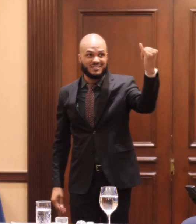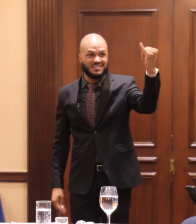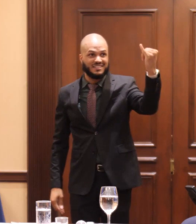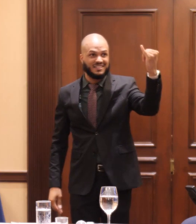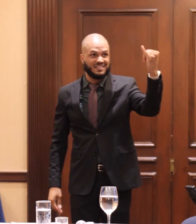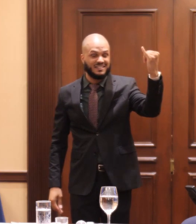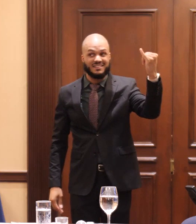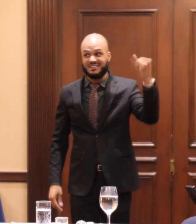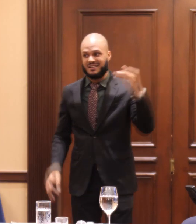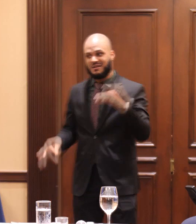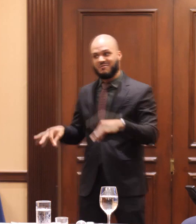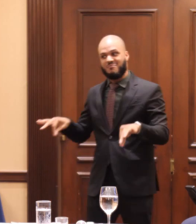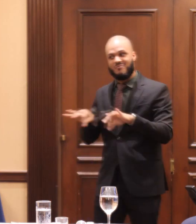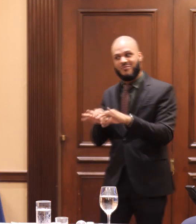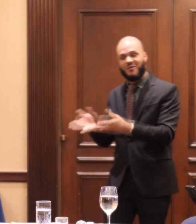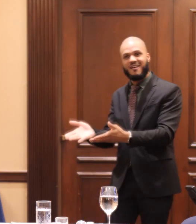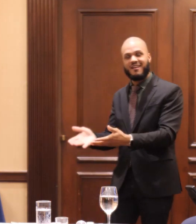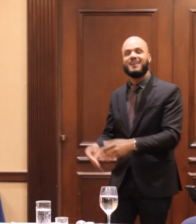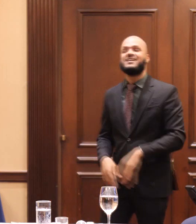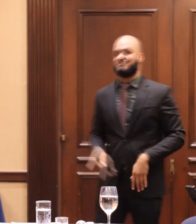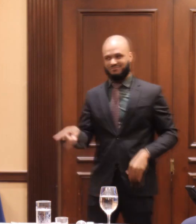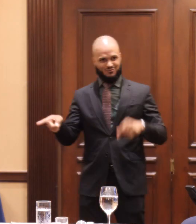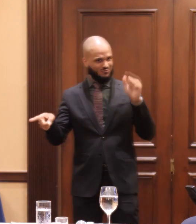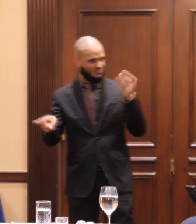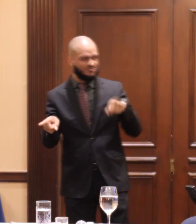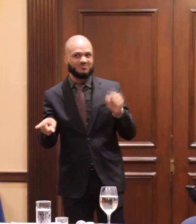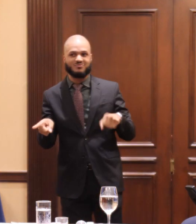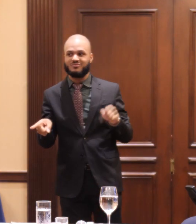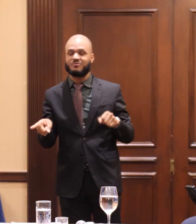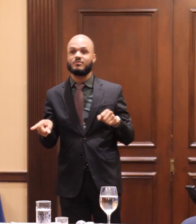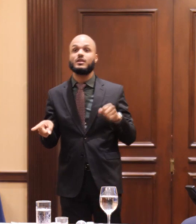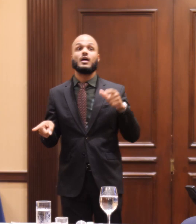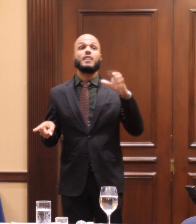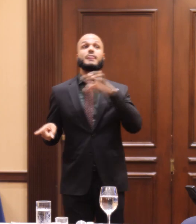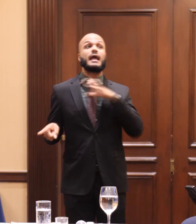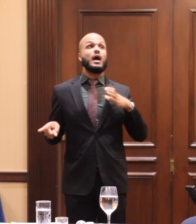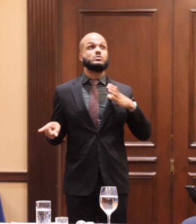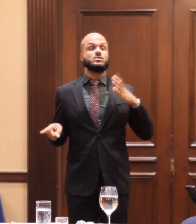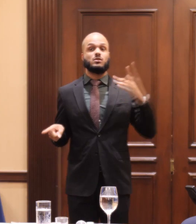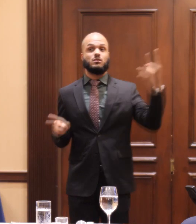So they came back and they said we heard over and over again that